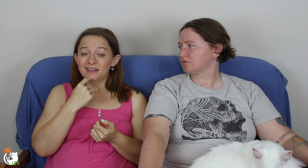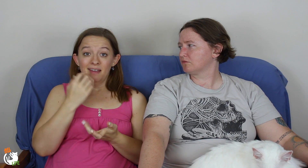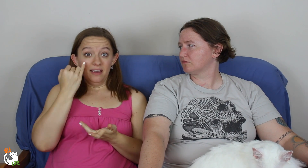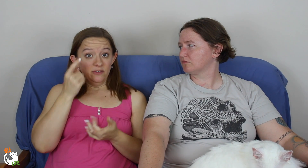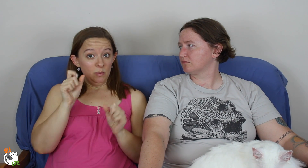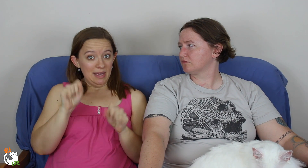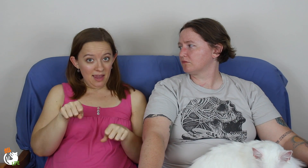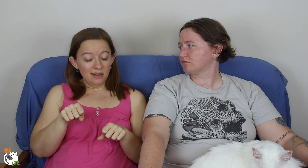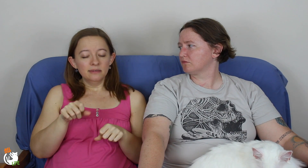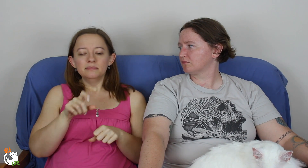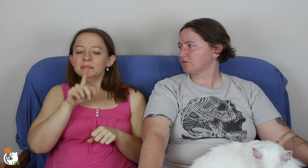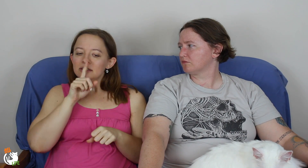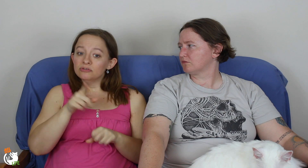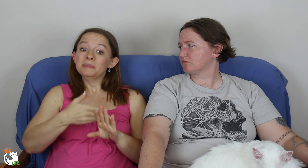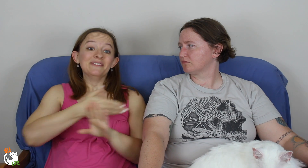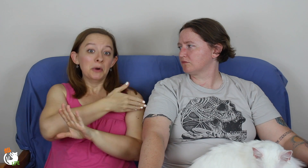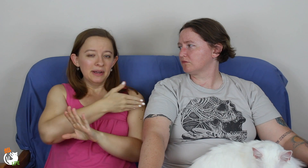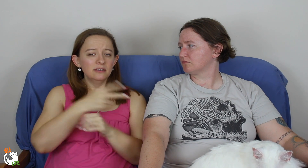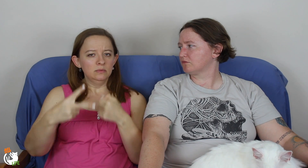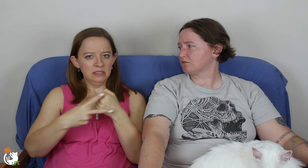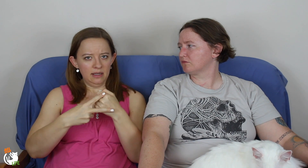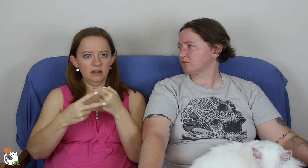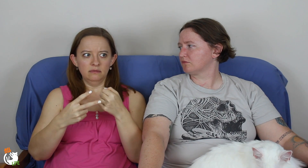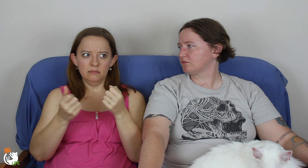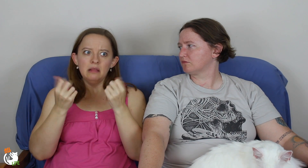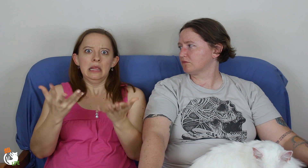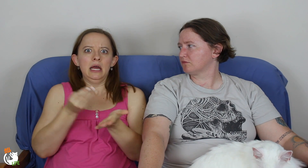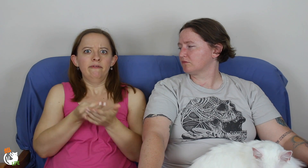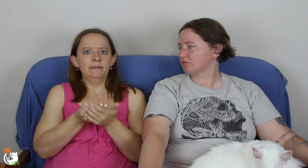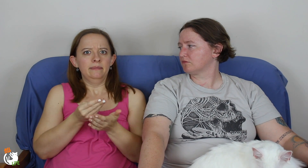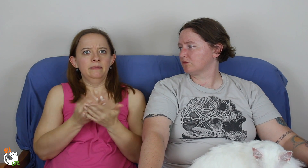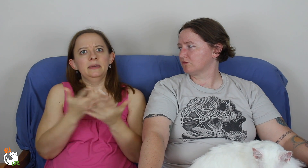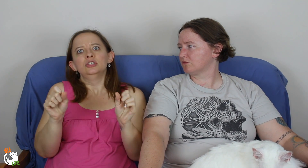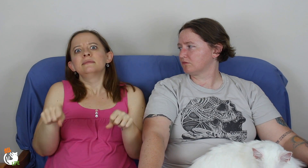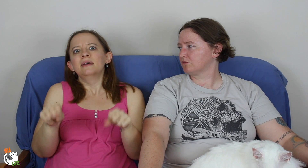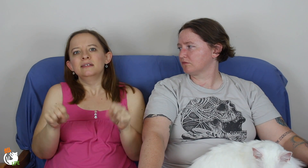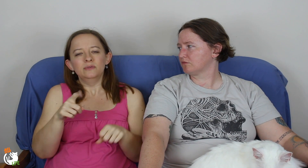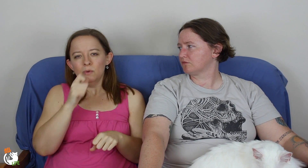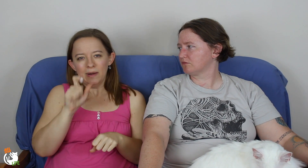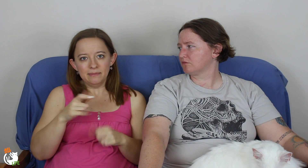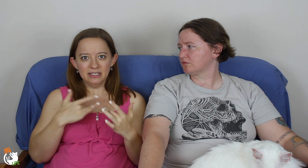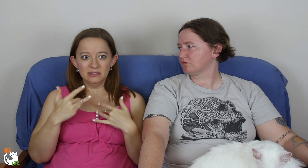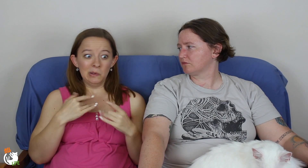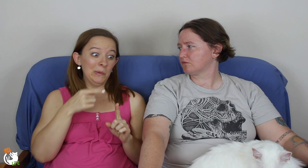Just because, if you can, make sure to start saving beforehand a lot of money, as much as you can.